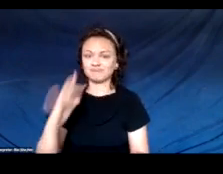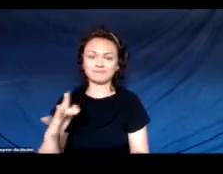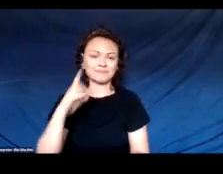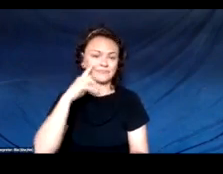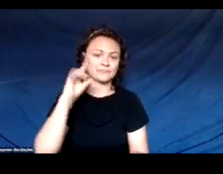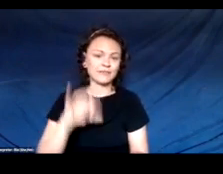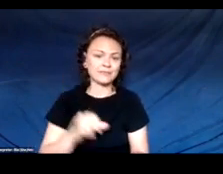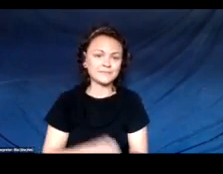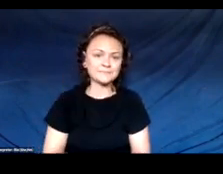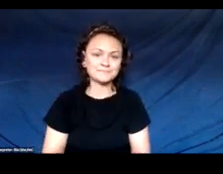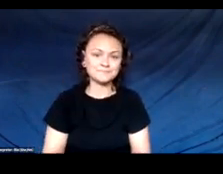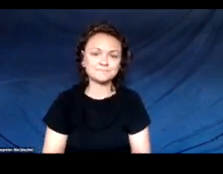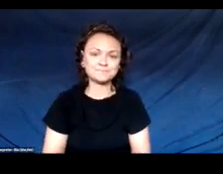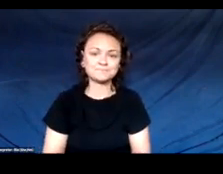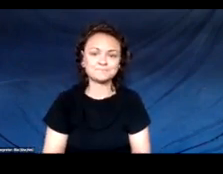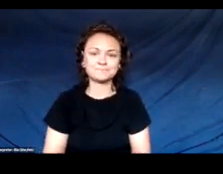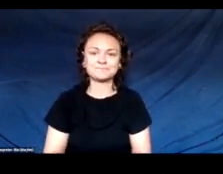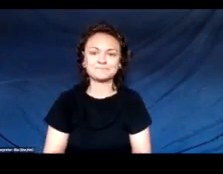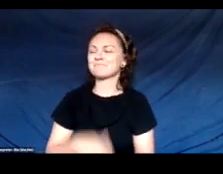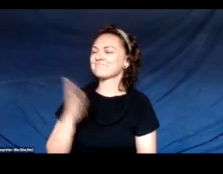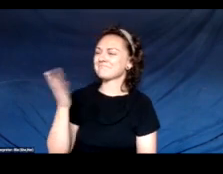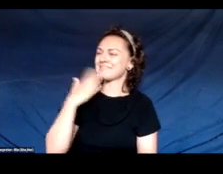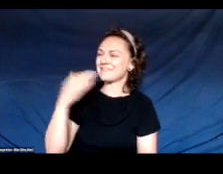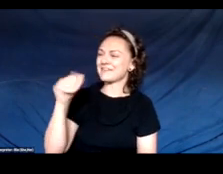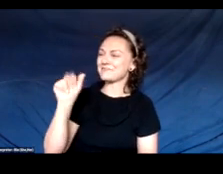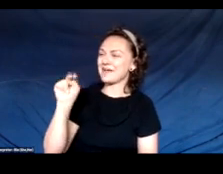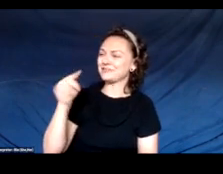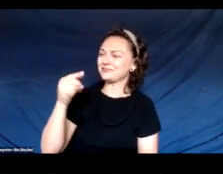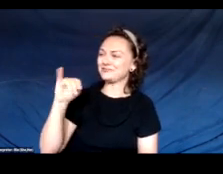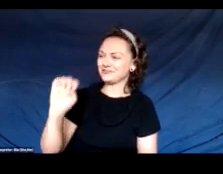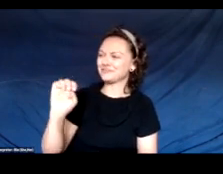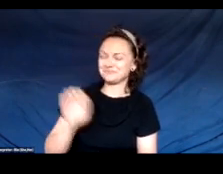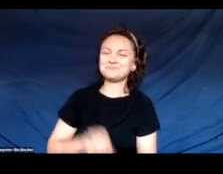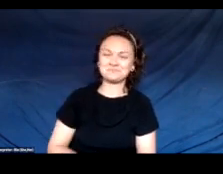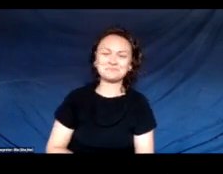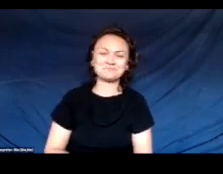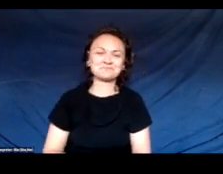Thank you Angie. Yeah. Well, I